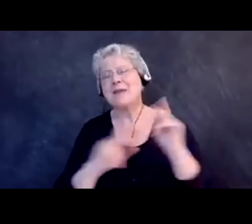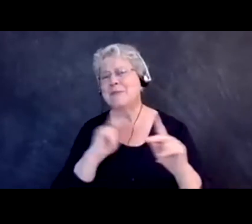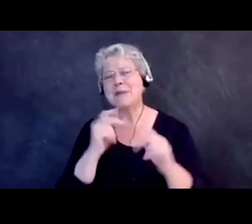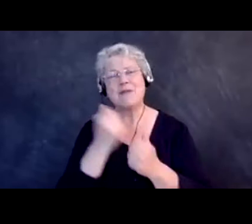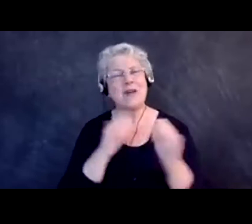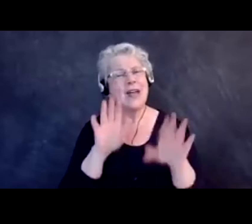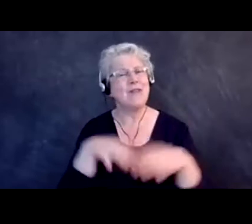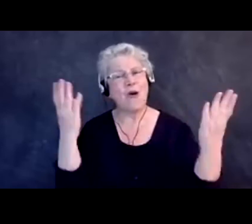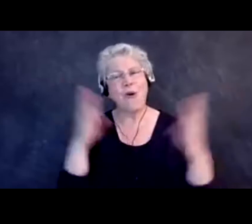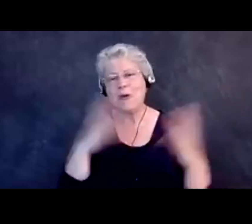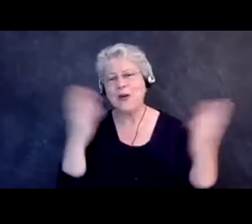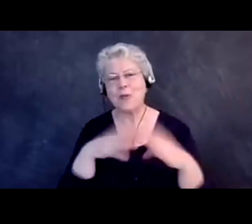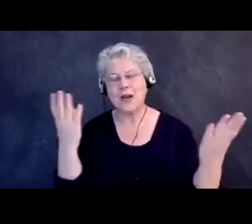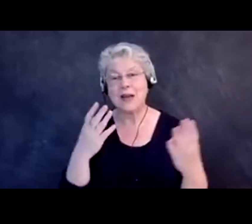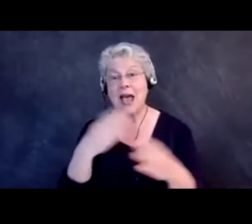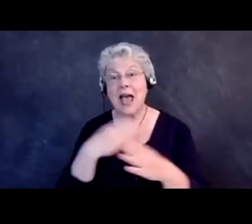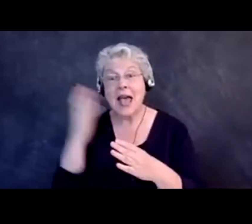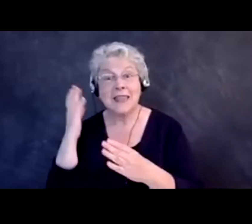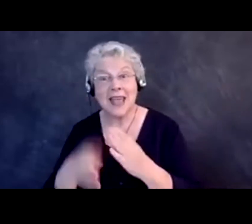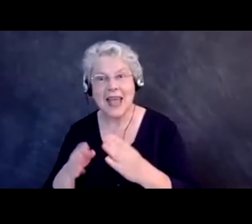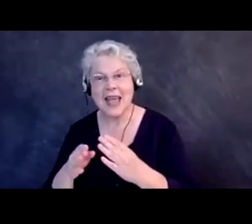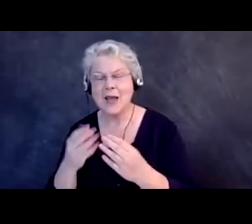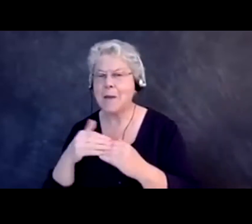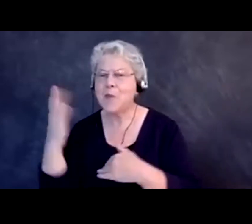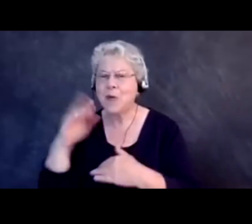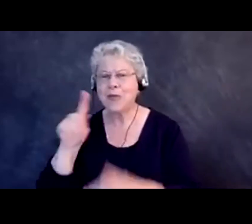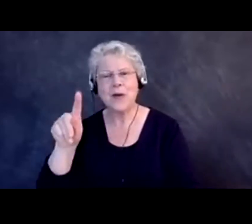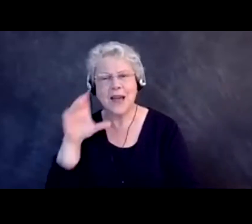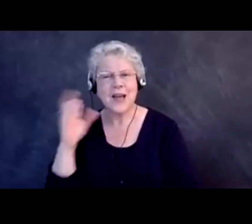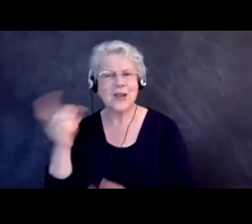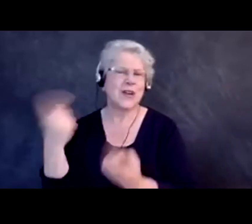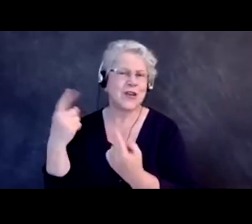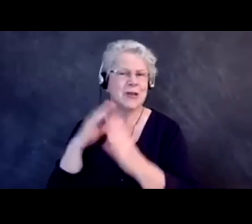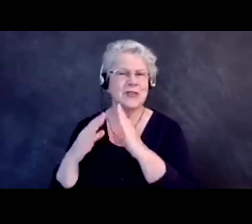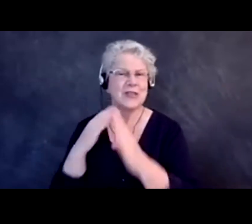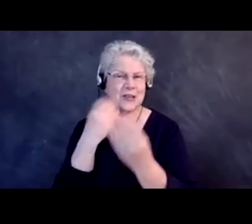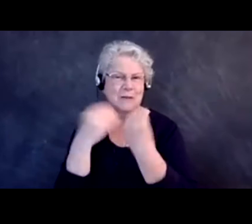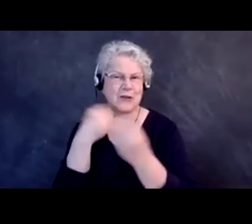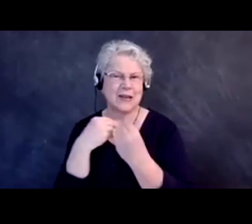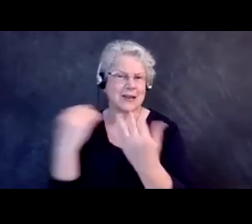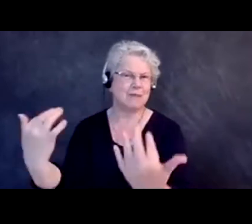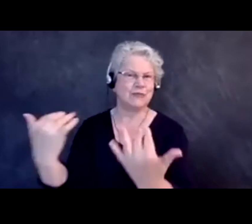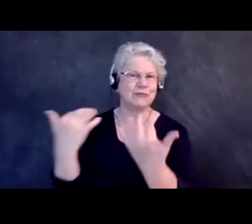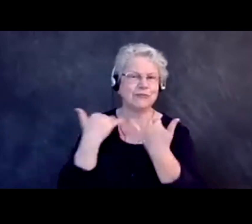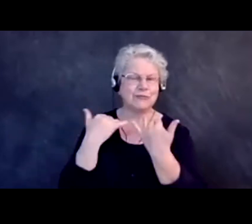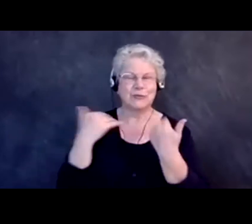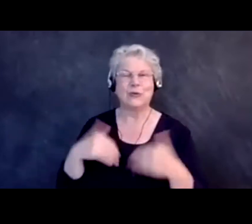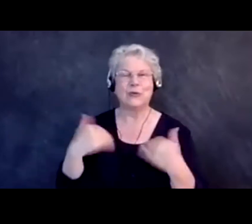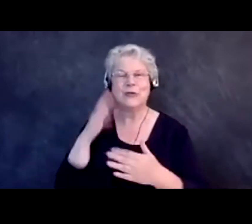and in the end we had hundreds of people coming to our community dinners. I hope that helps.